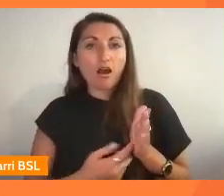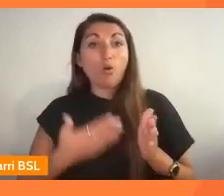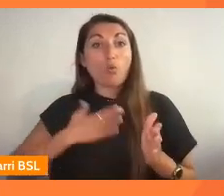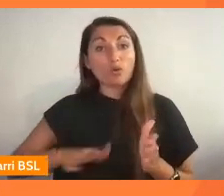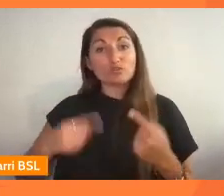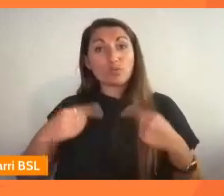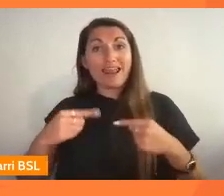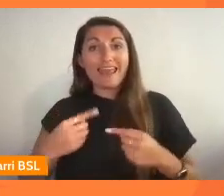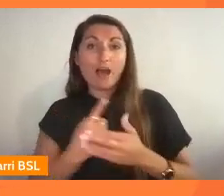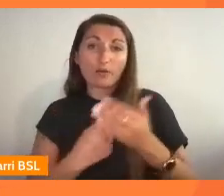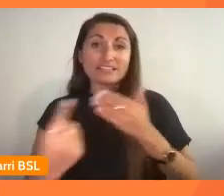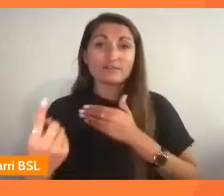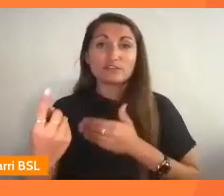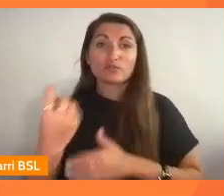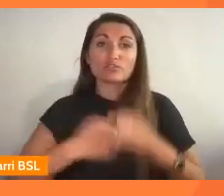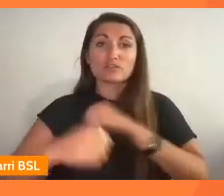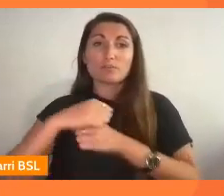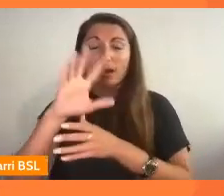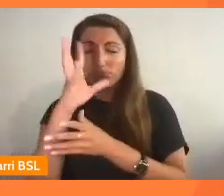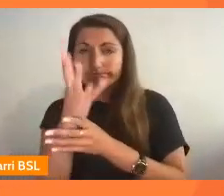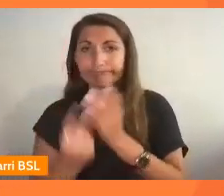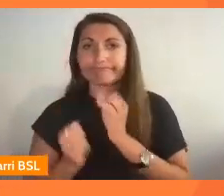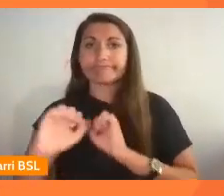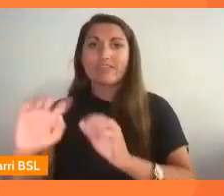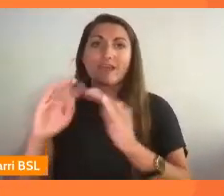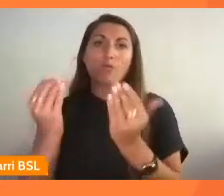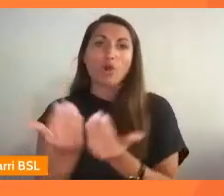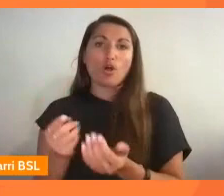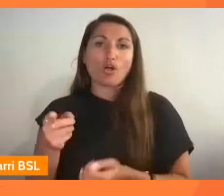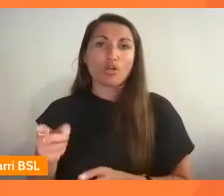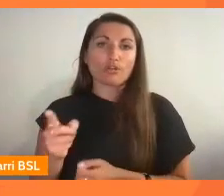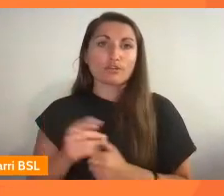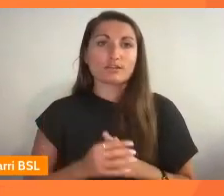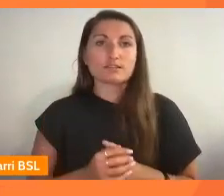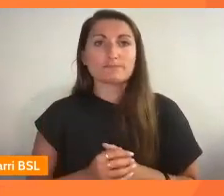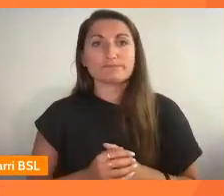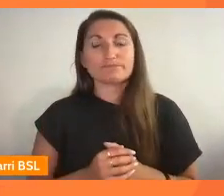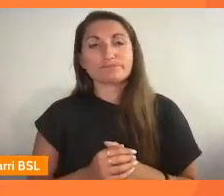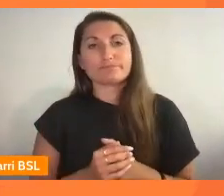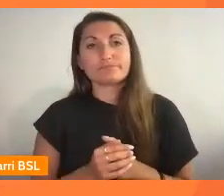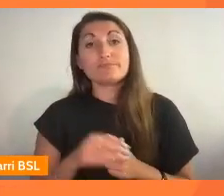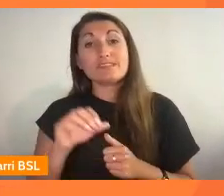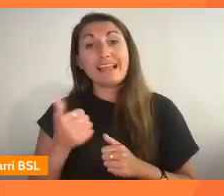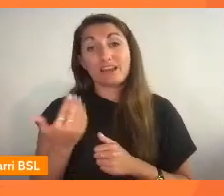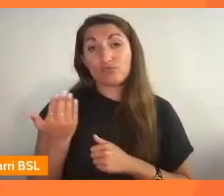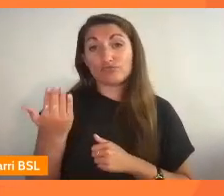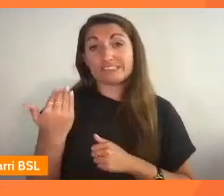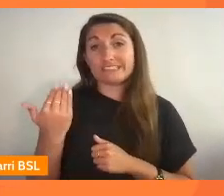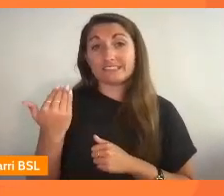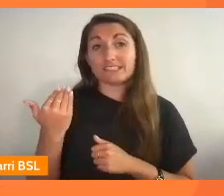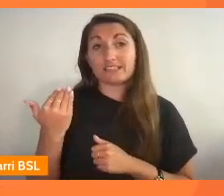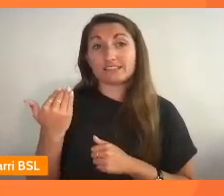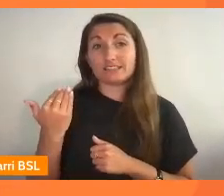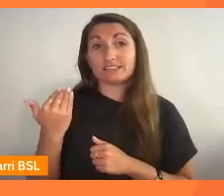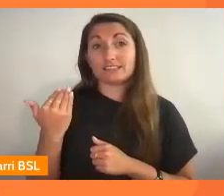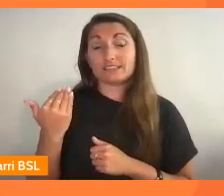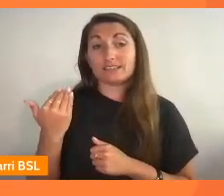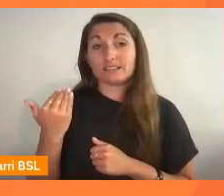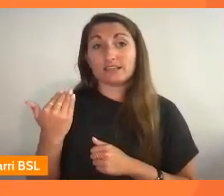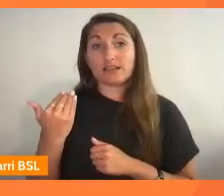in their own world and though there is something that,